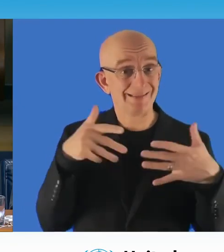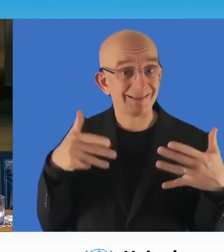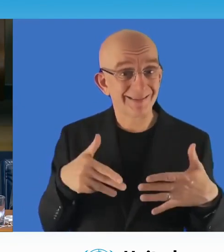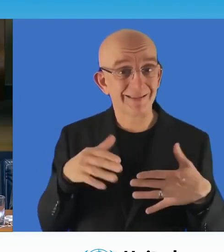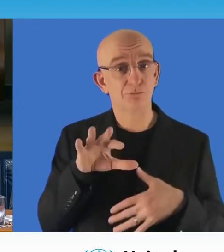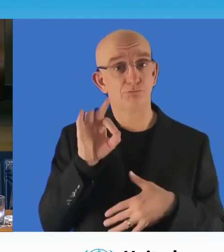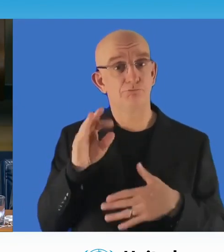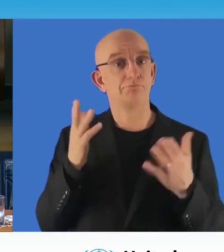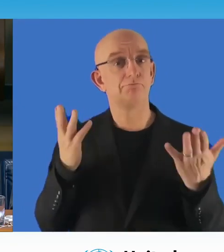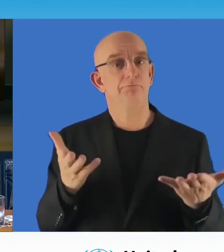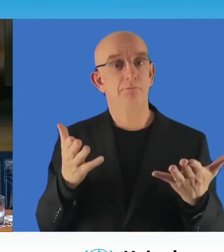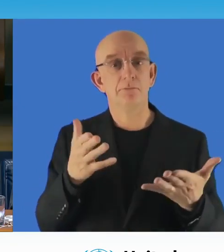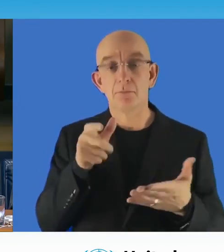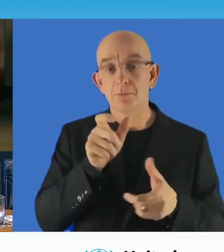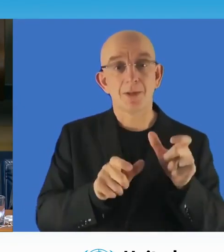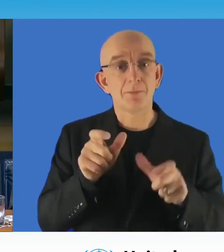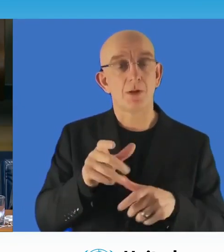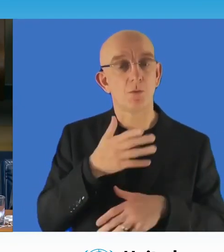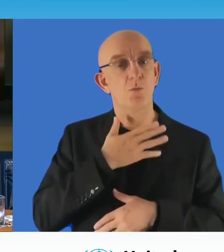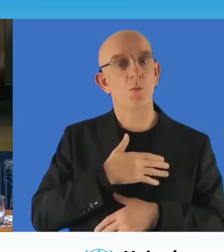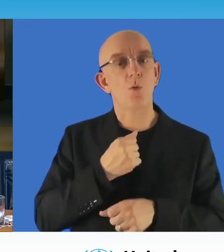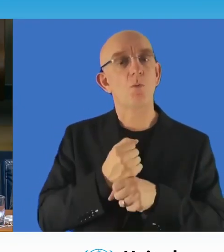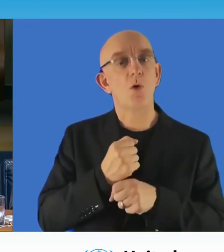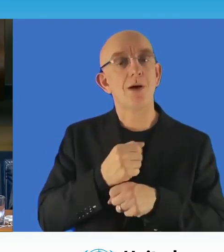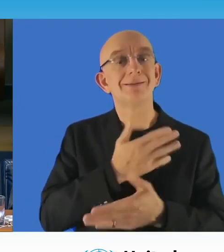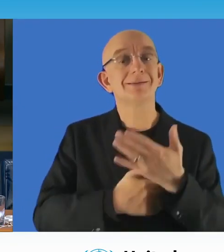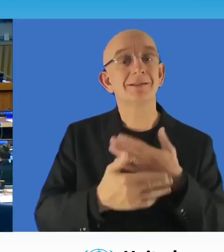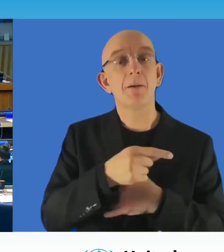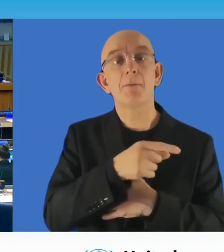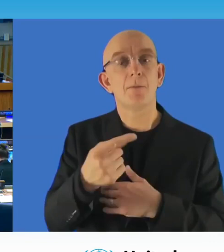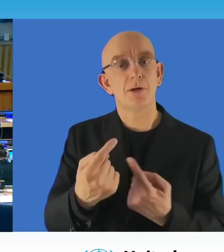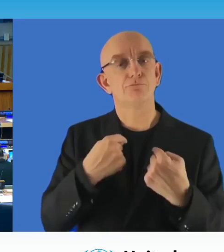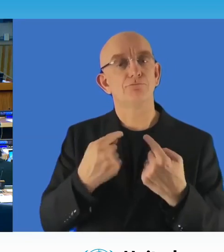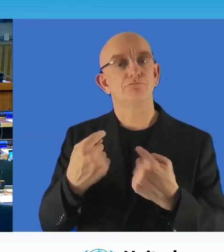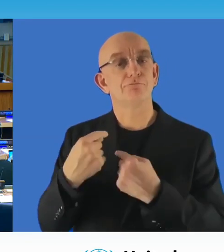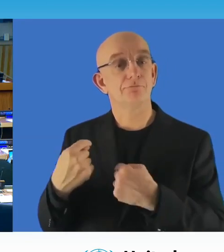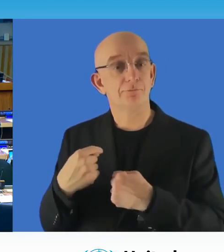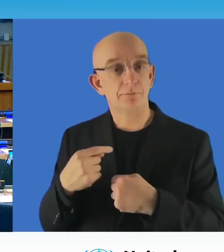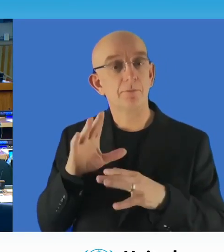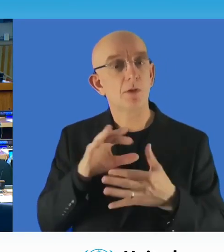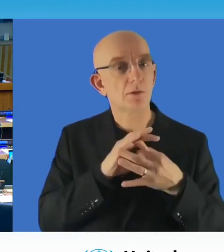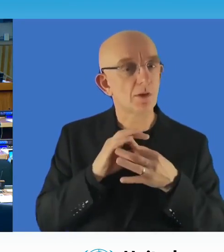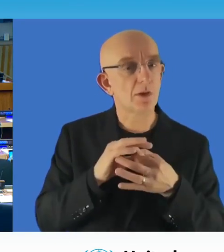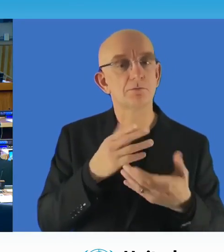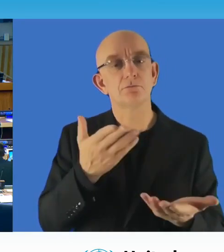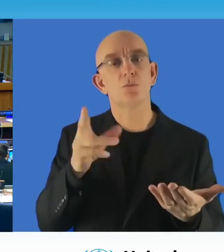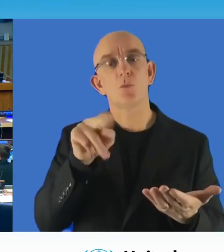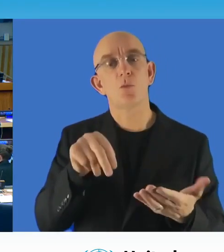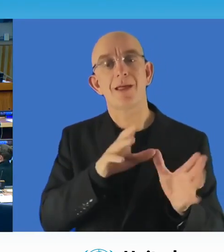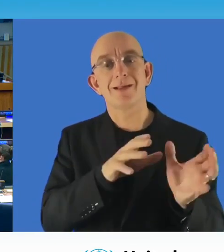and all also promote the required systemwide changes in the multilateral for thank you Mr Mr